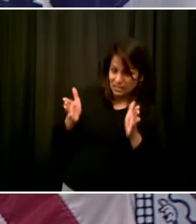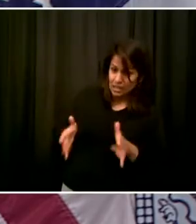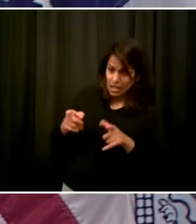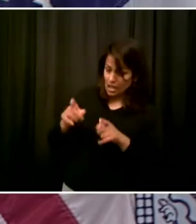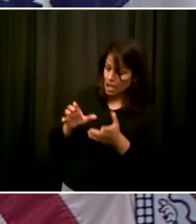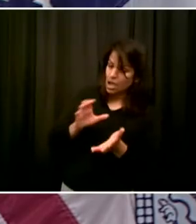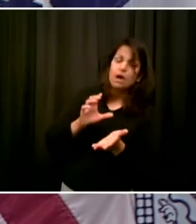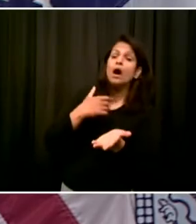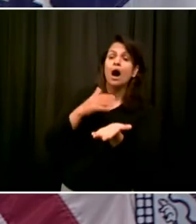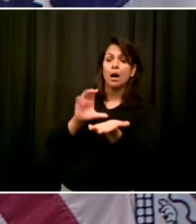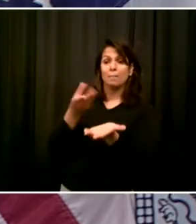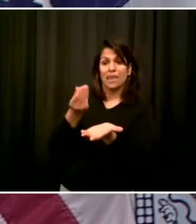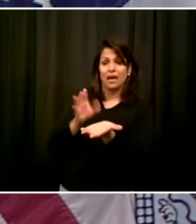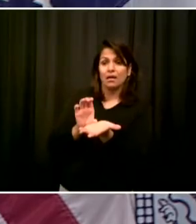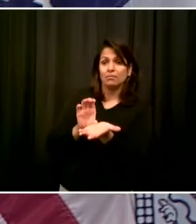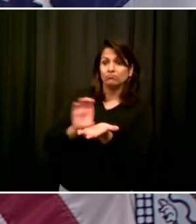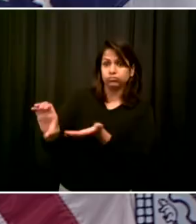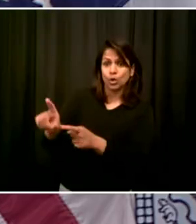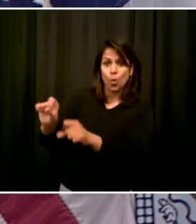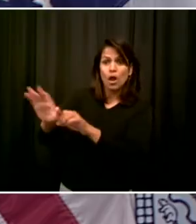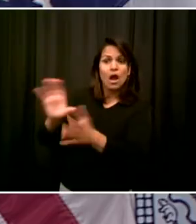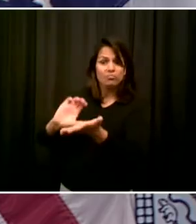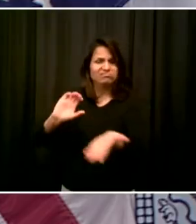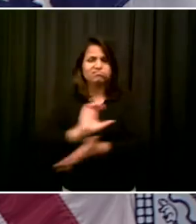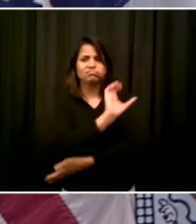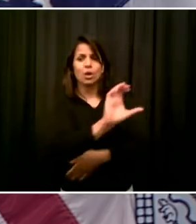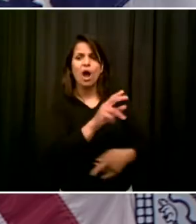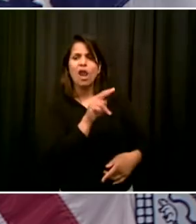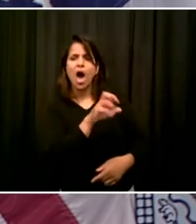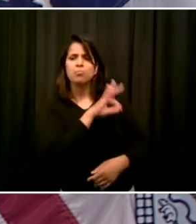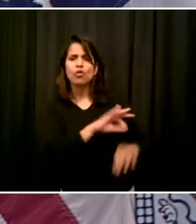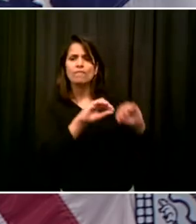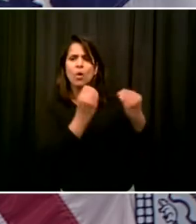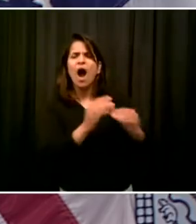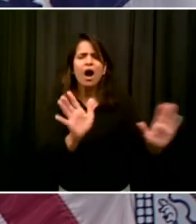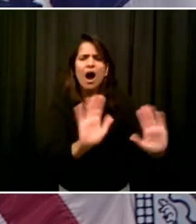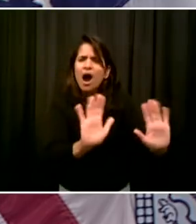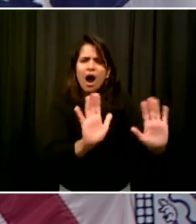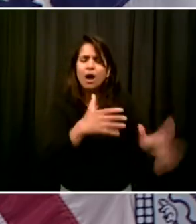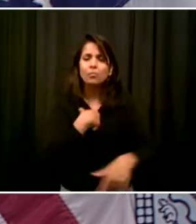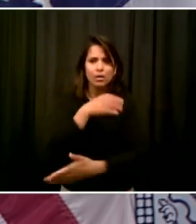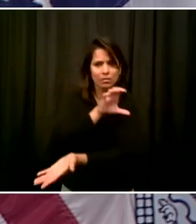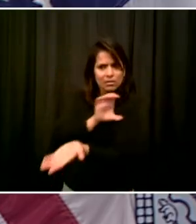BUT I AM REALLY CONCERNED THAT OCTOBER 1 IS NOT TOO FAR AWAY. IF WE DON'T ETG